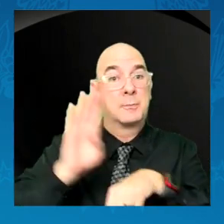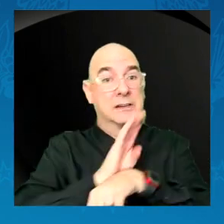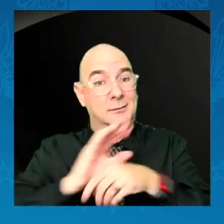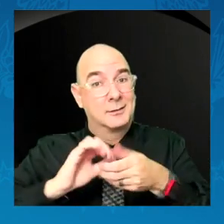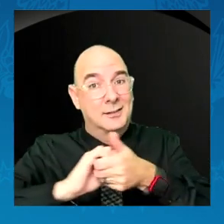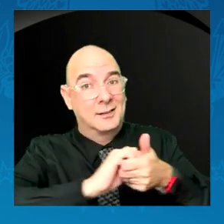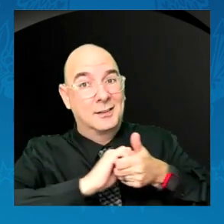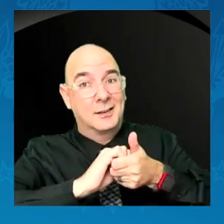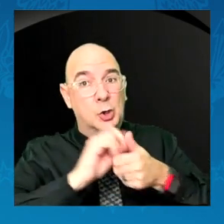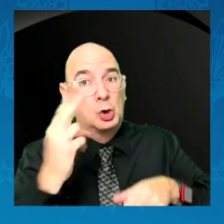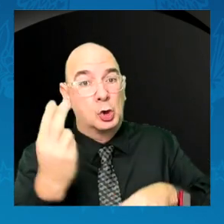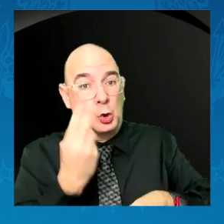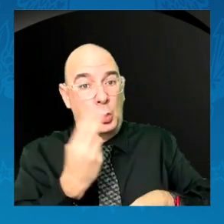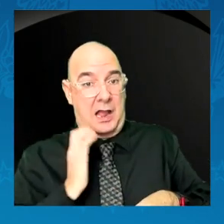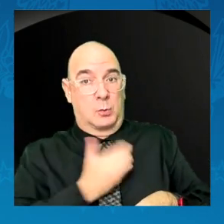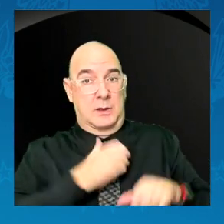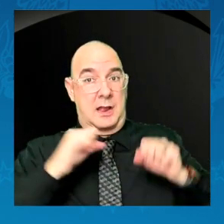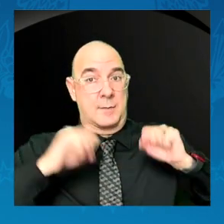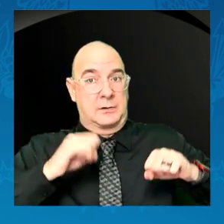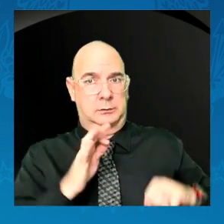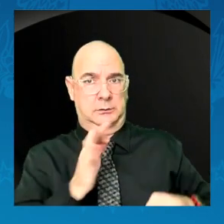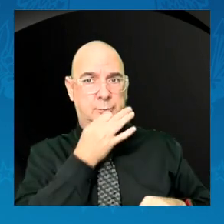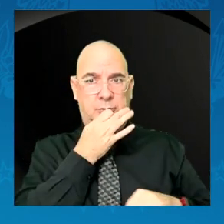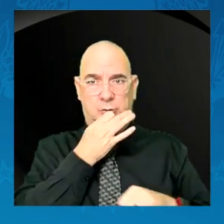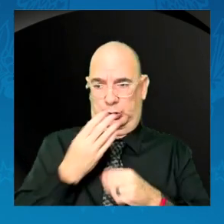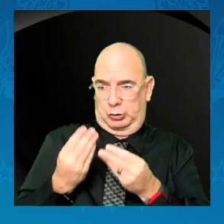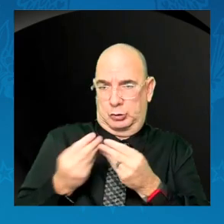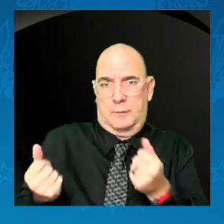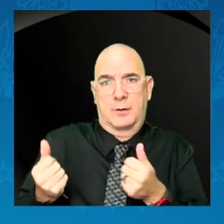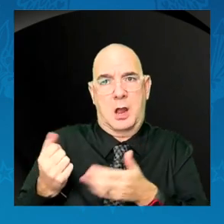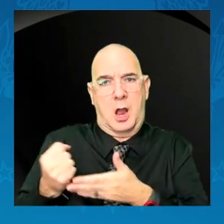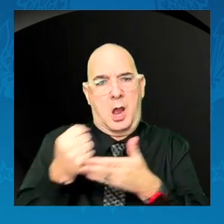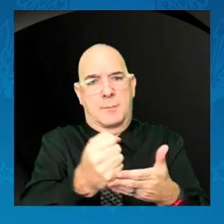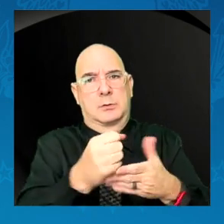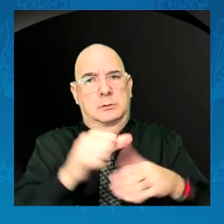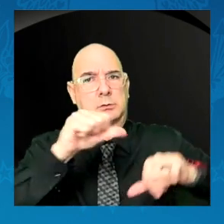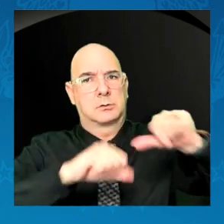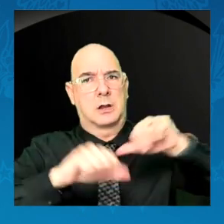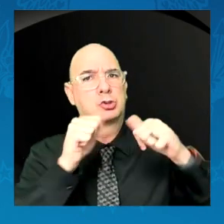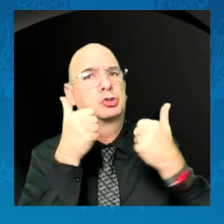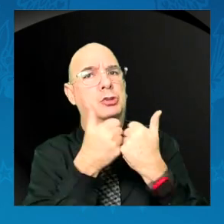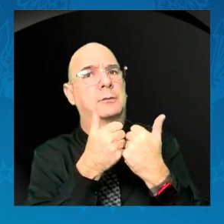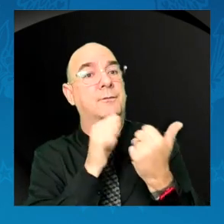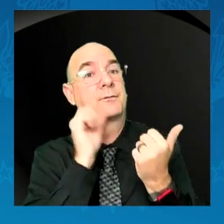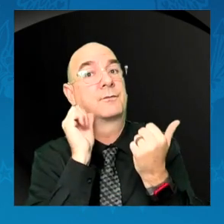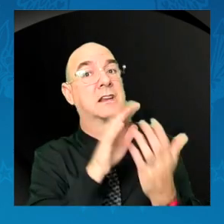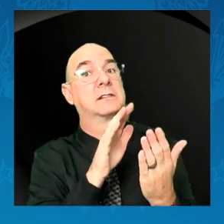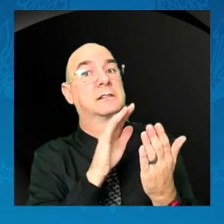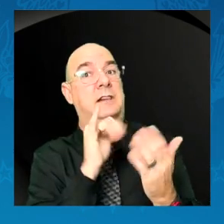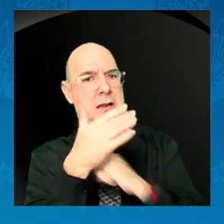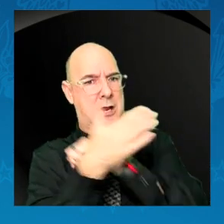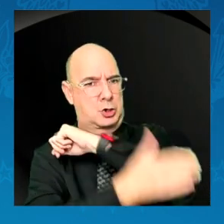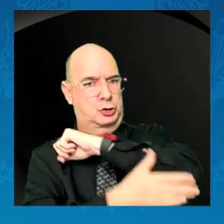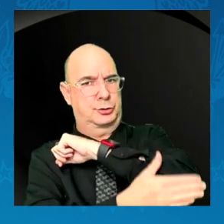to help solve scientific challenges facing our nation and the world, challenges that are many of the priorities